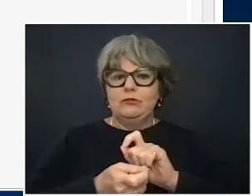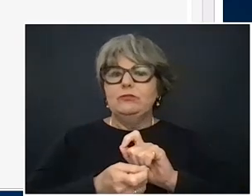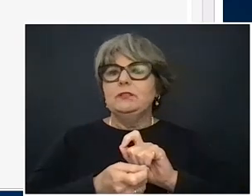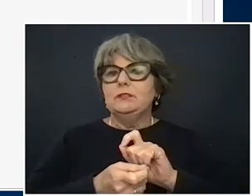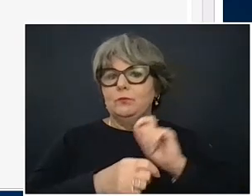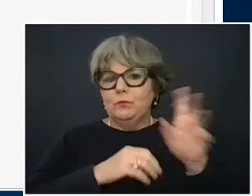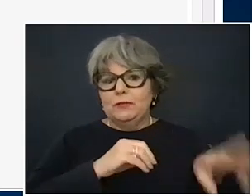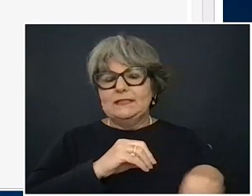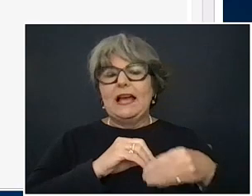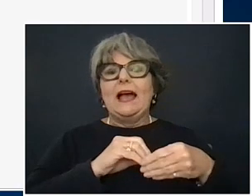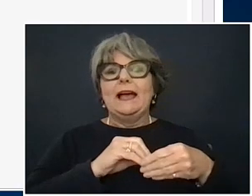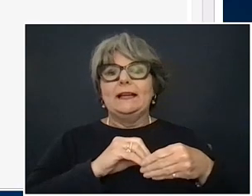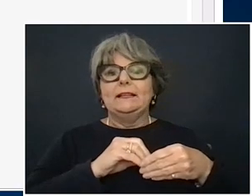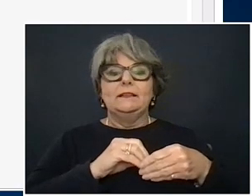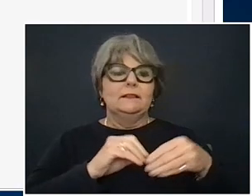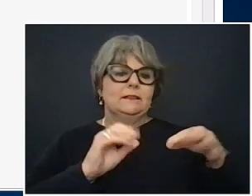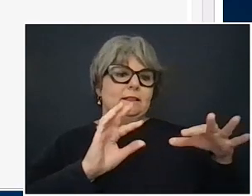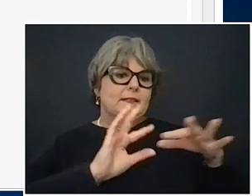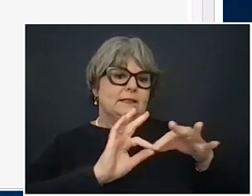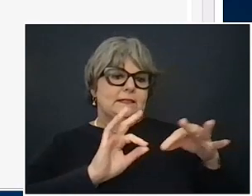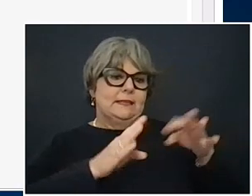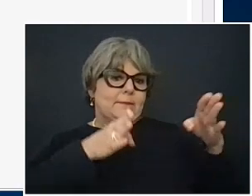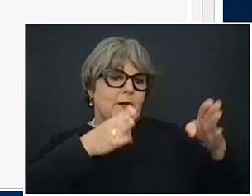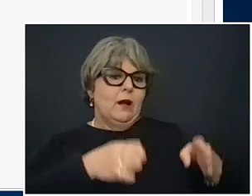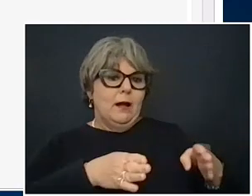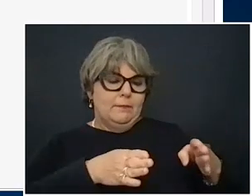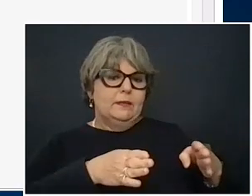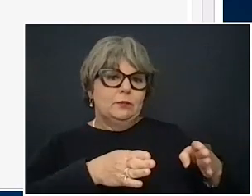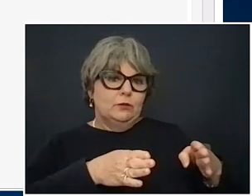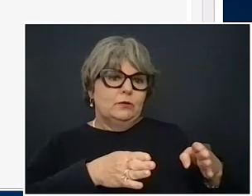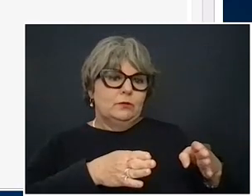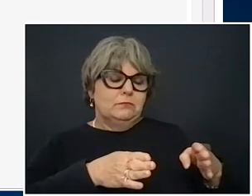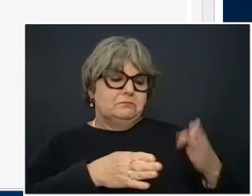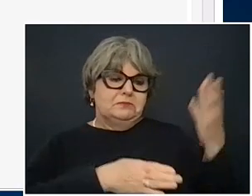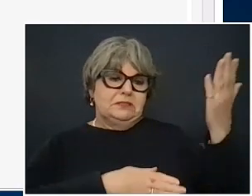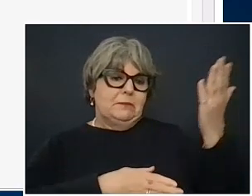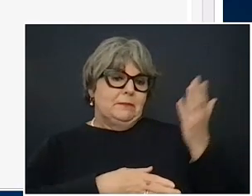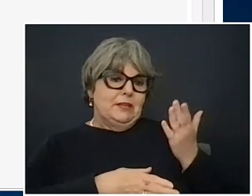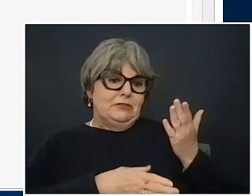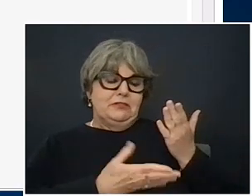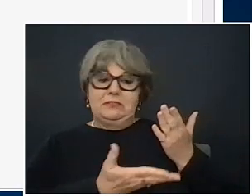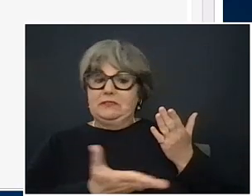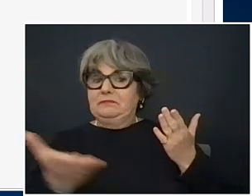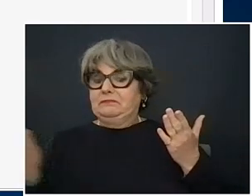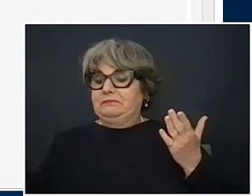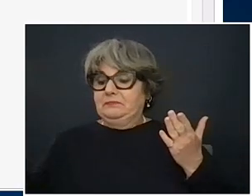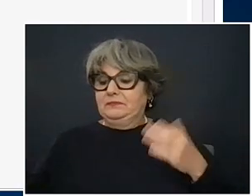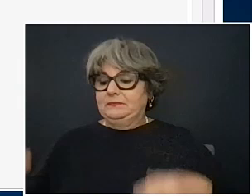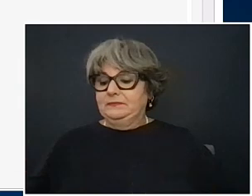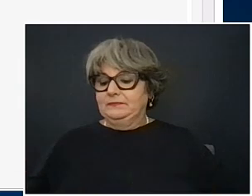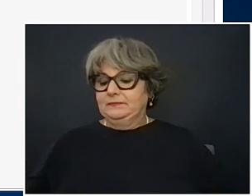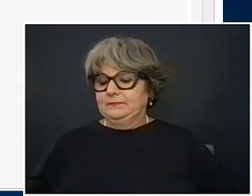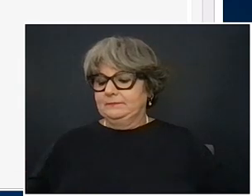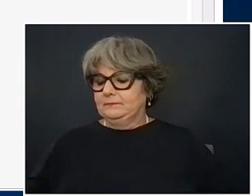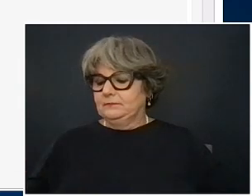some comment or submission. So whoever submitted those please, you know, make your comments too.